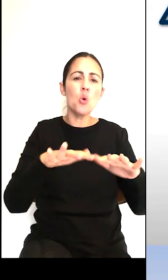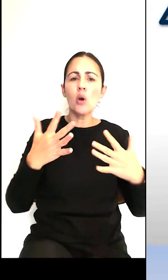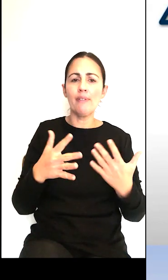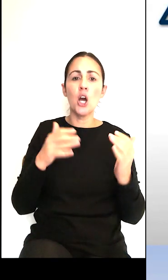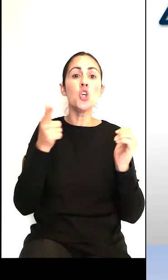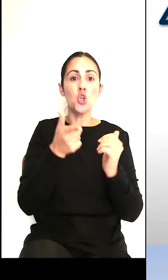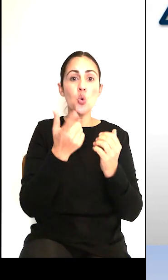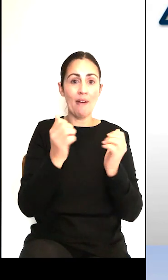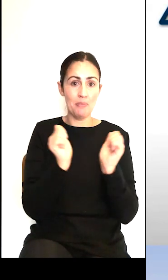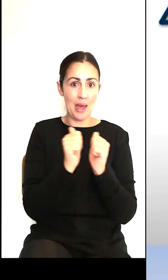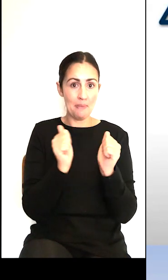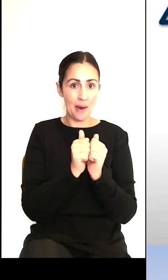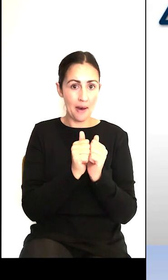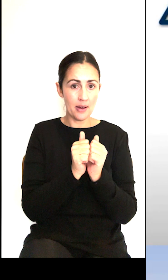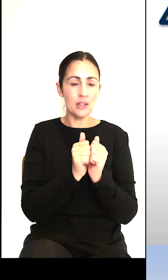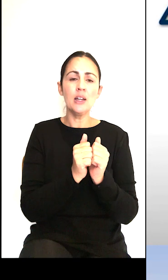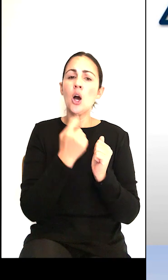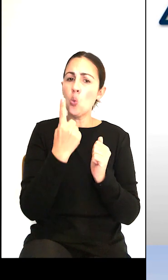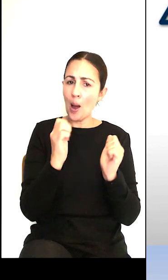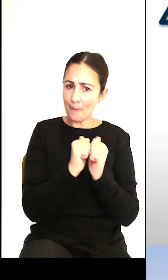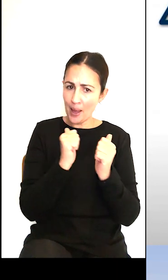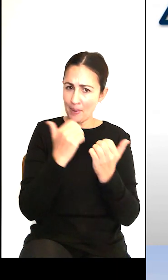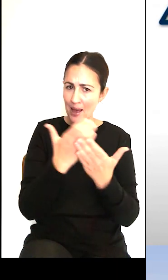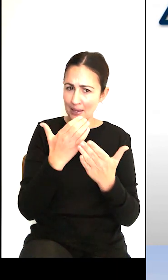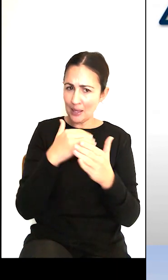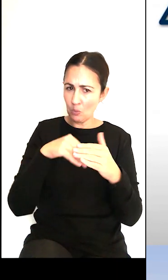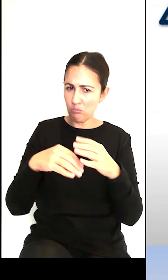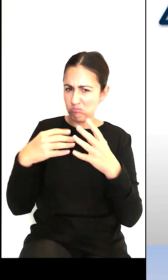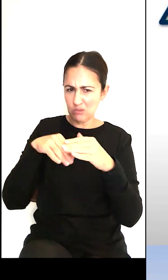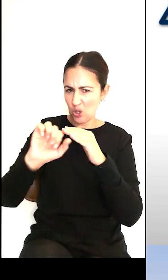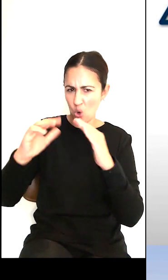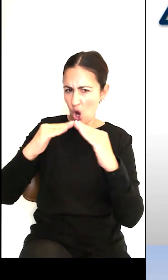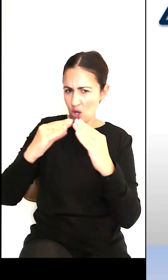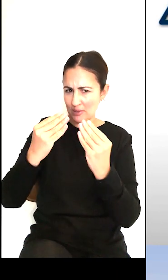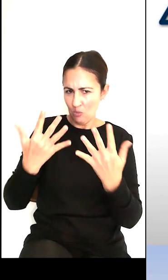It could be with your medicines. It could be in a range of different places and you may only have one copy of it.